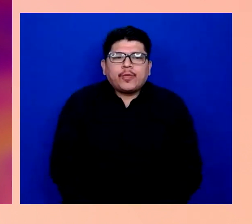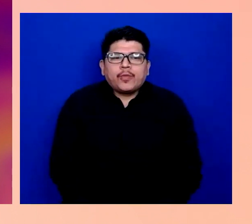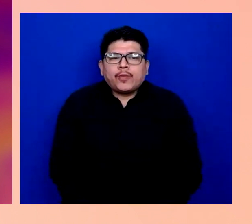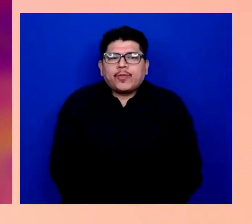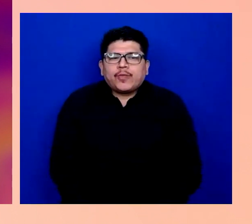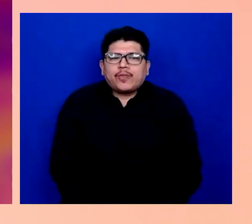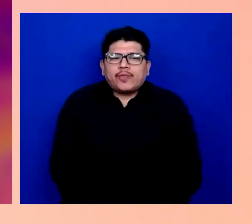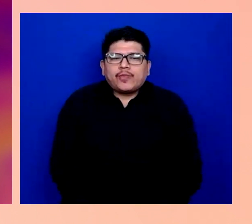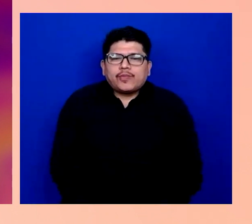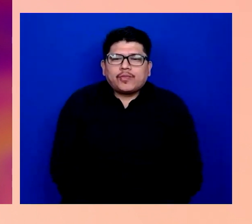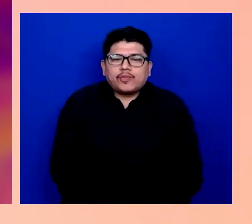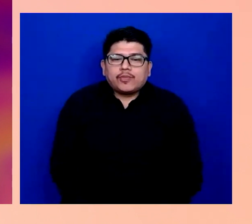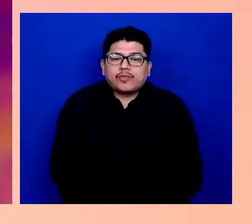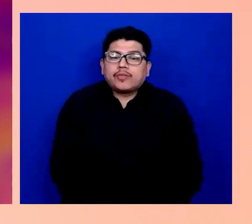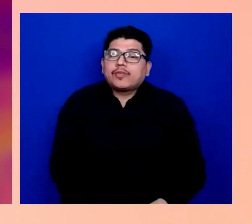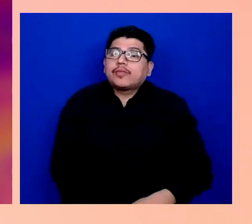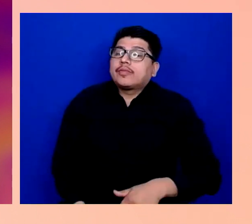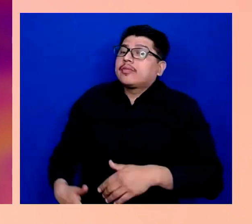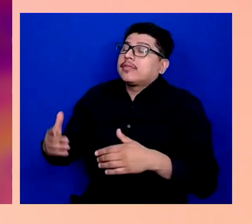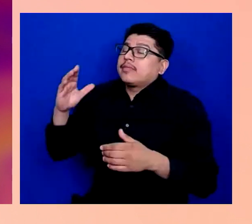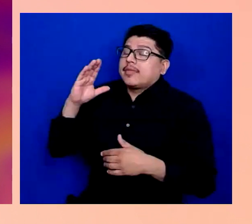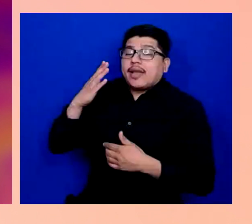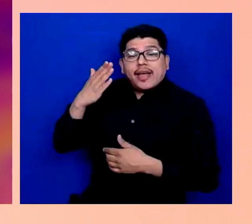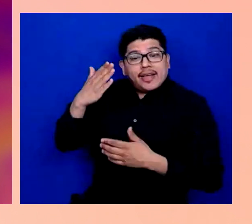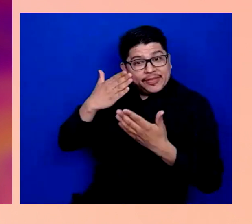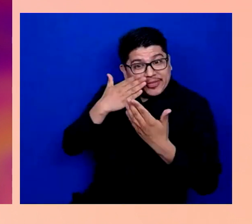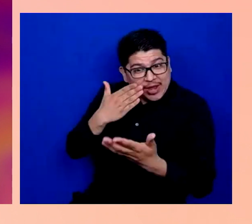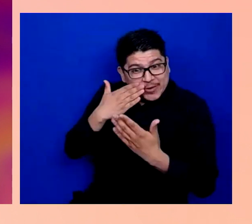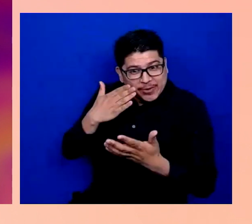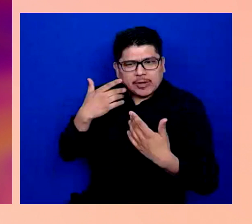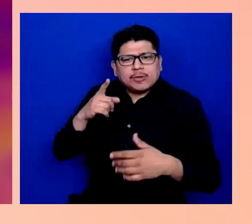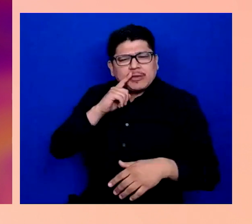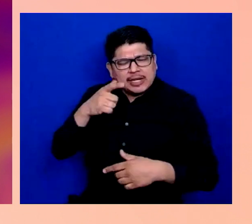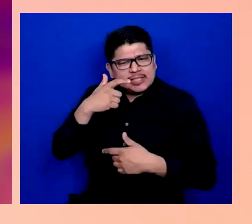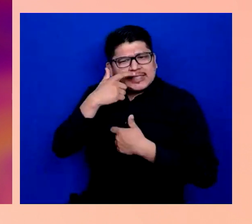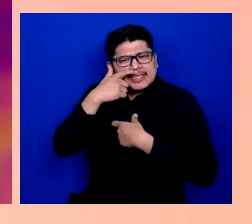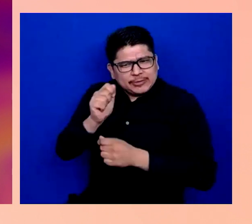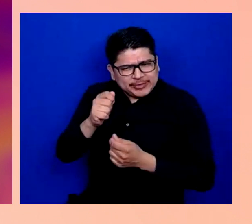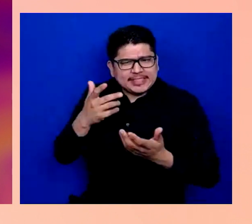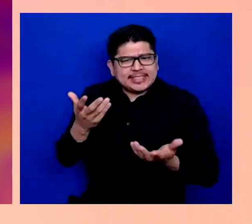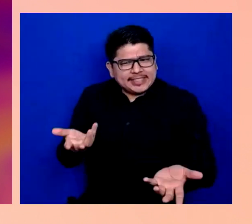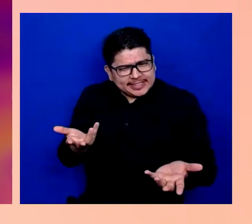an interesting thing and so a little, I'm a scientist, so I have to go for the facts.